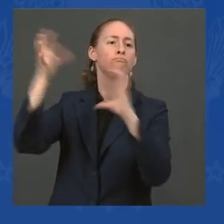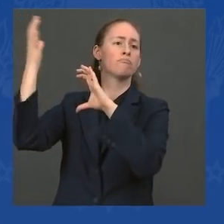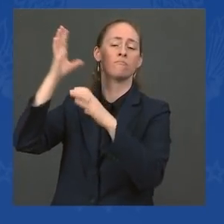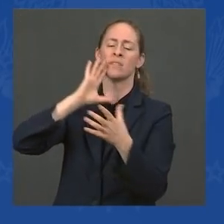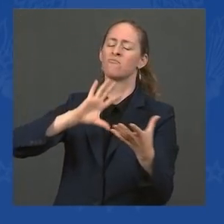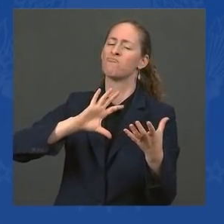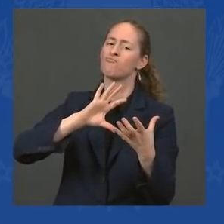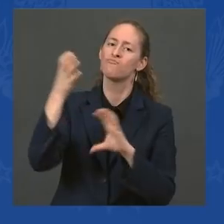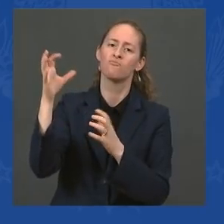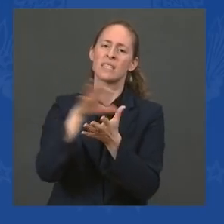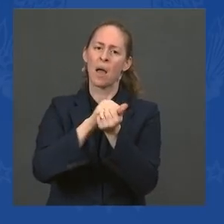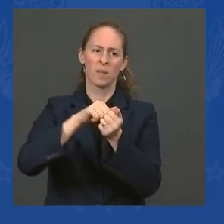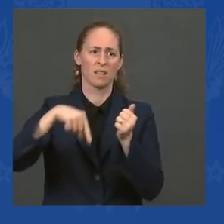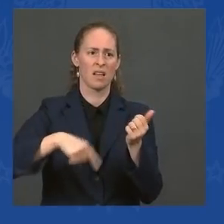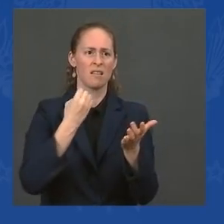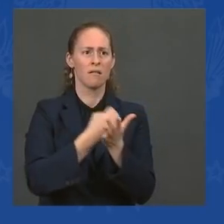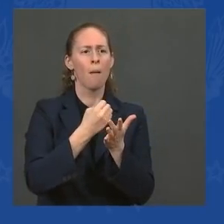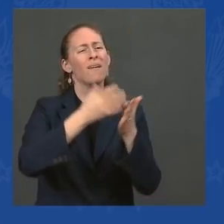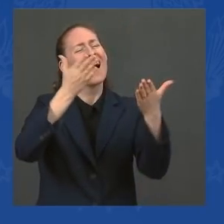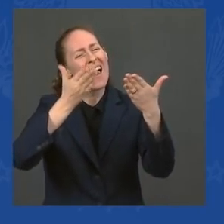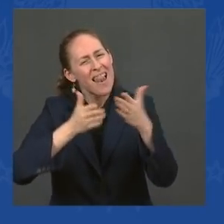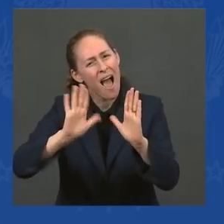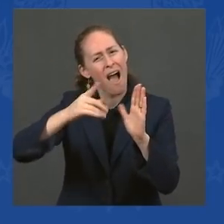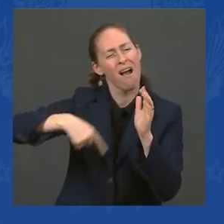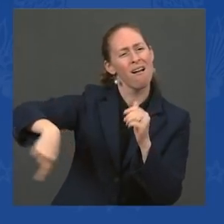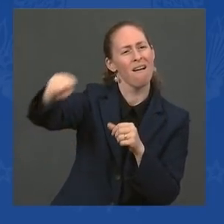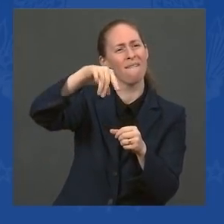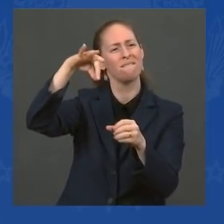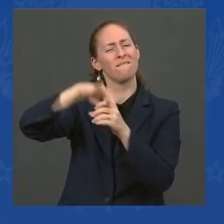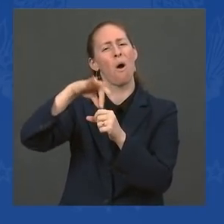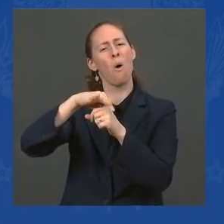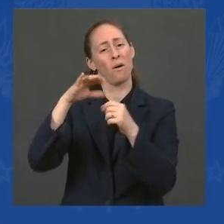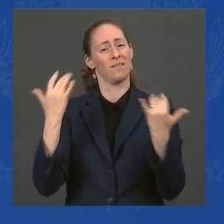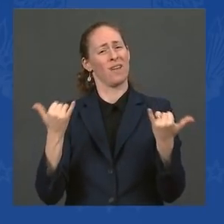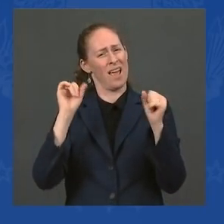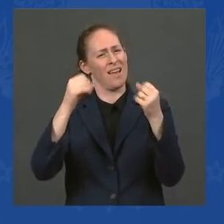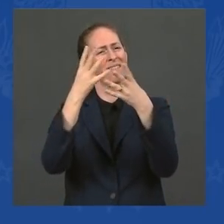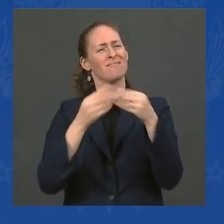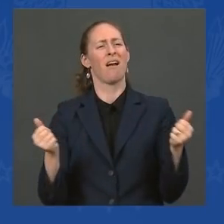So, let's vote and end this mess today. That's the only way to eliminate the uncertainty